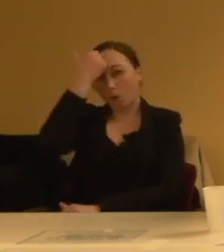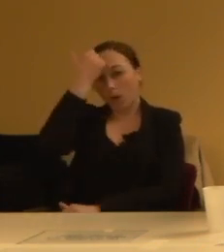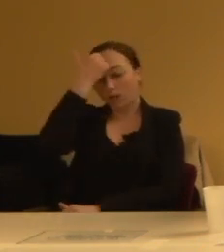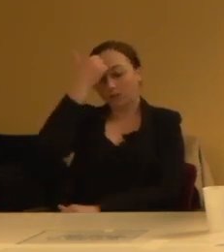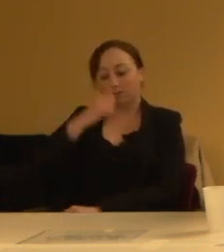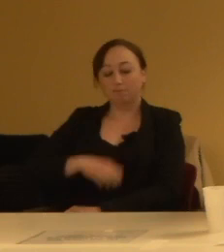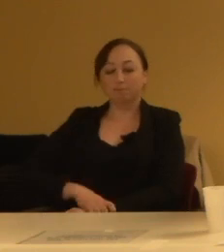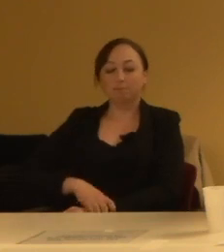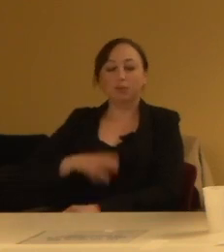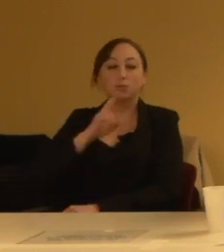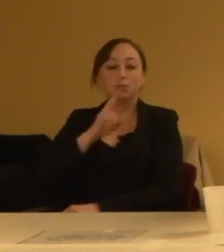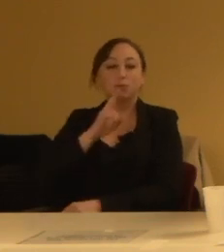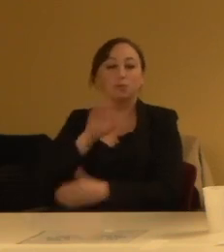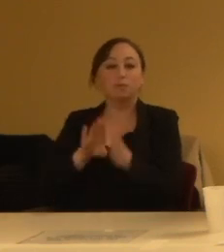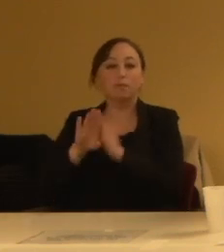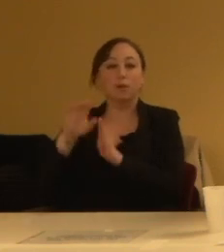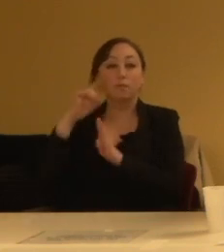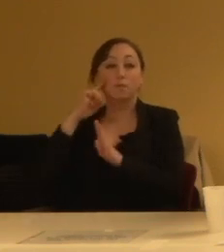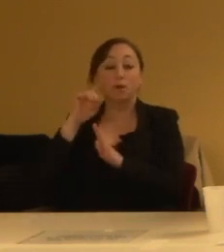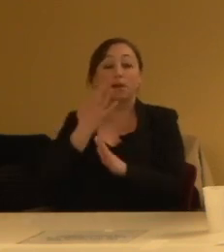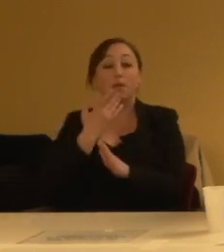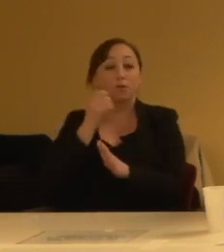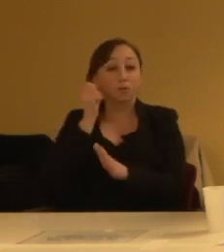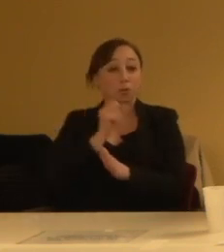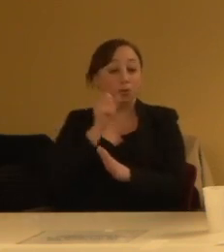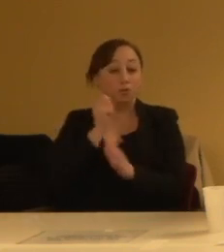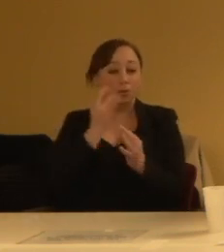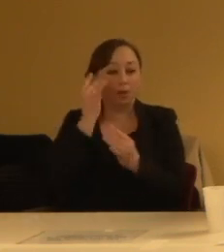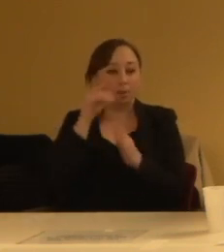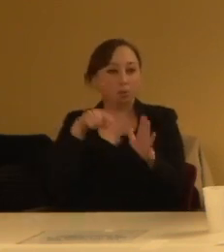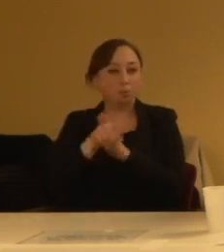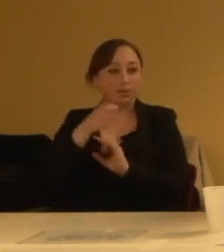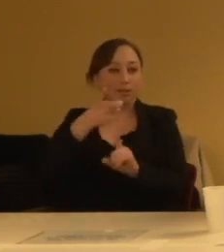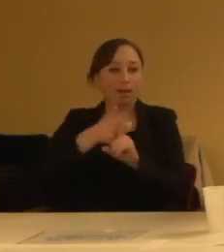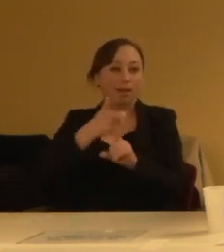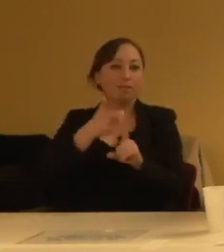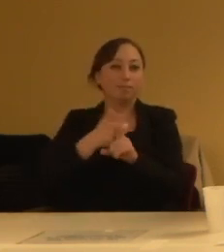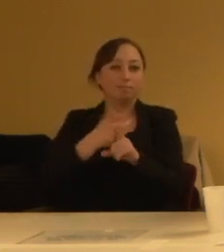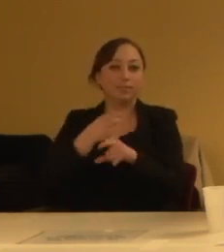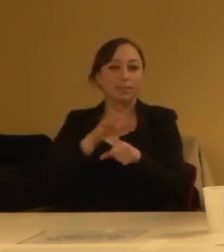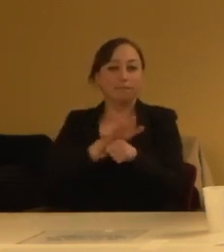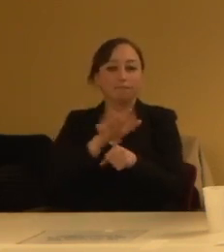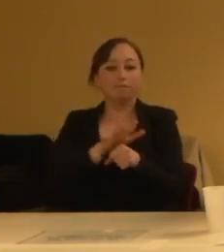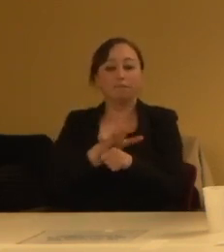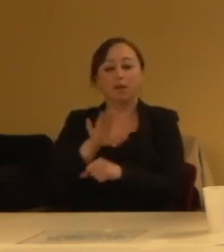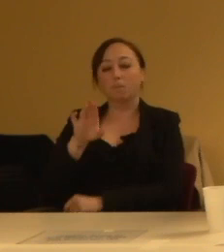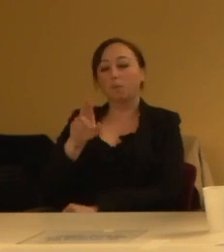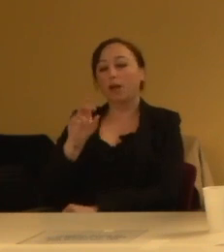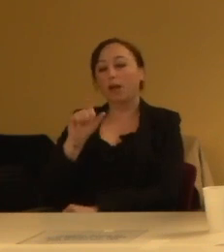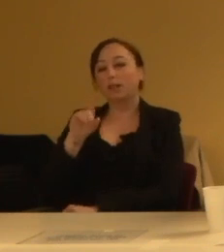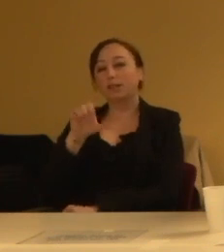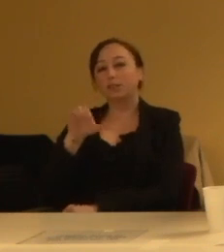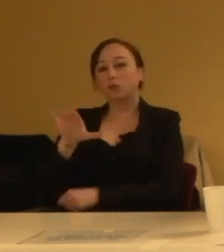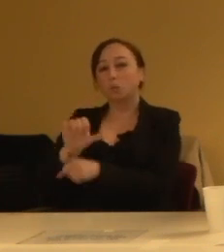For Colored Girls Who Have Considered Suicide, slash When The Rainbow is Enough. Bradley's work has been featured at Delaware Rep,